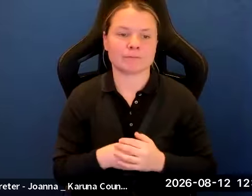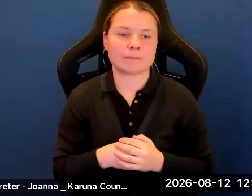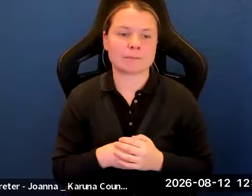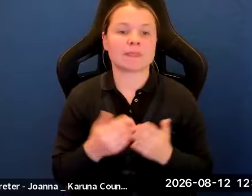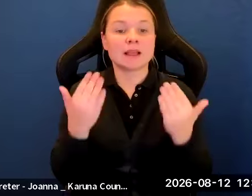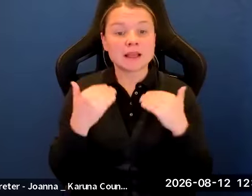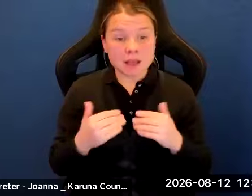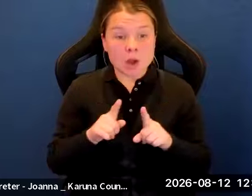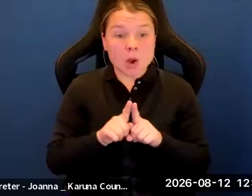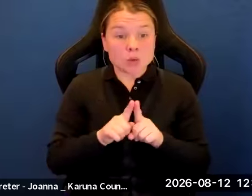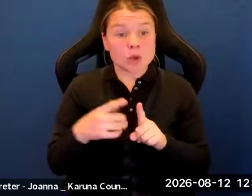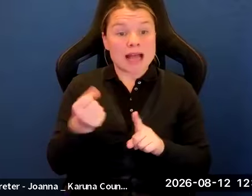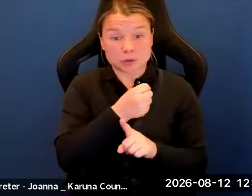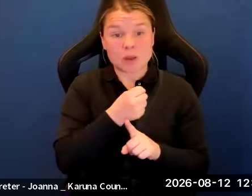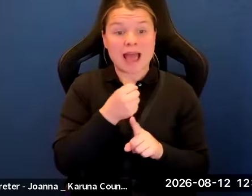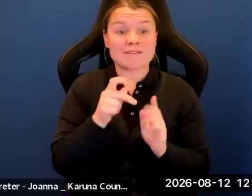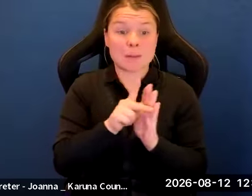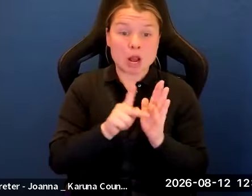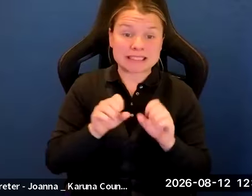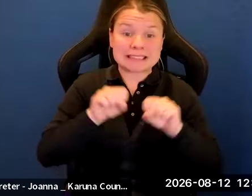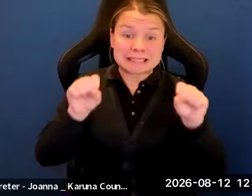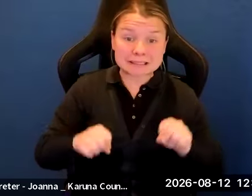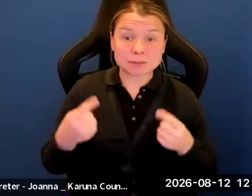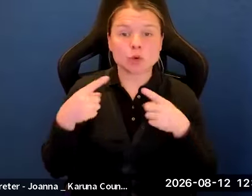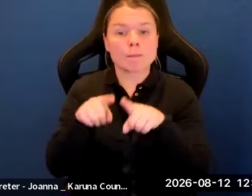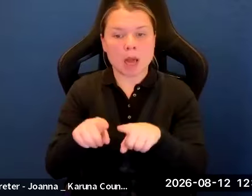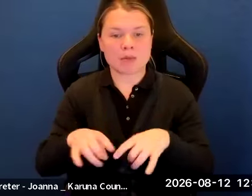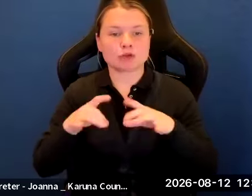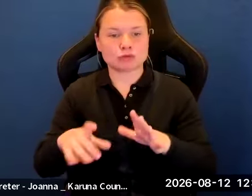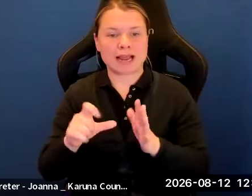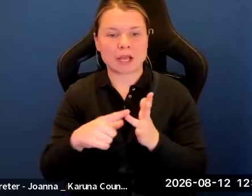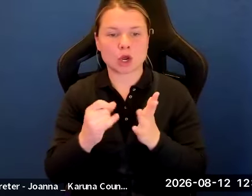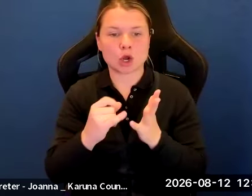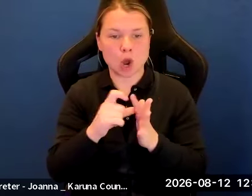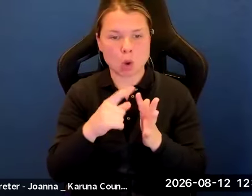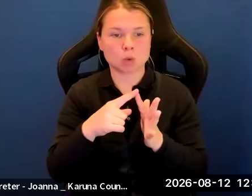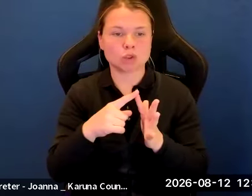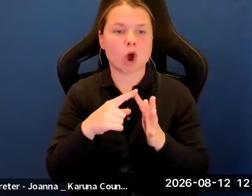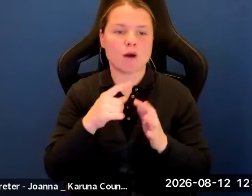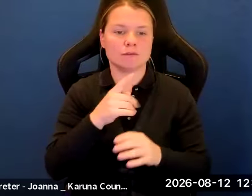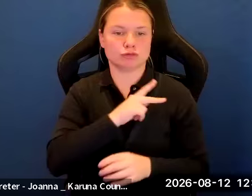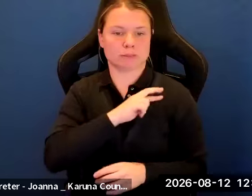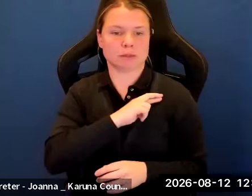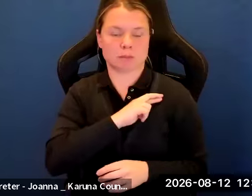policies and systems that comply with the Australian